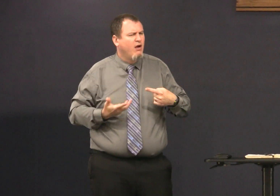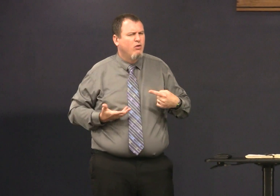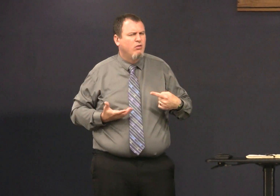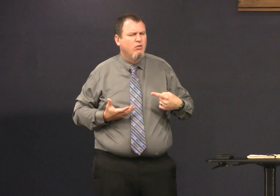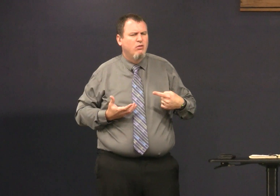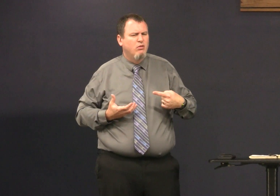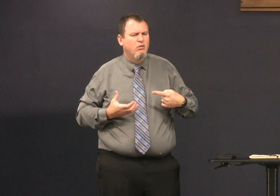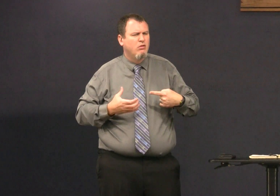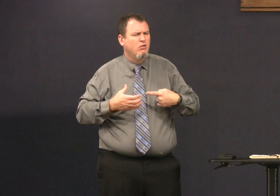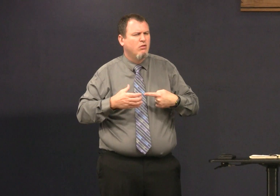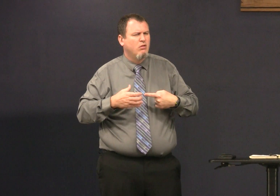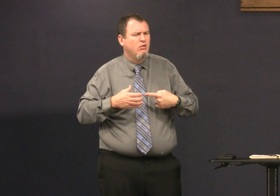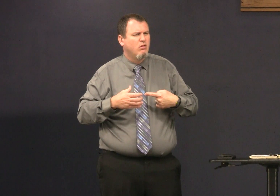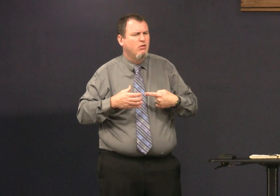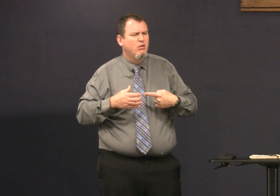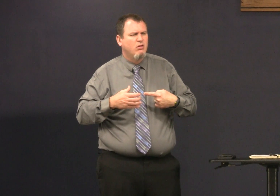what kind of cup is Jesus talking about here